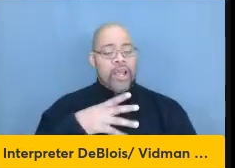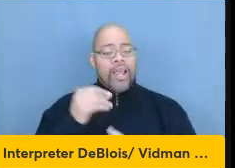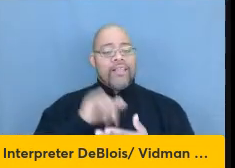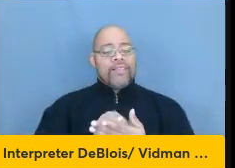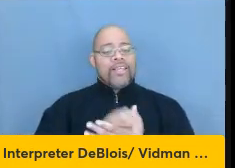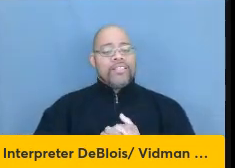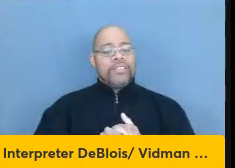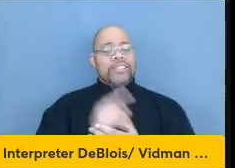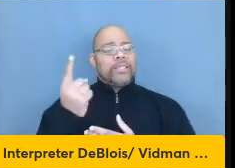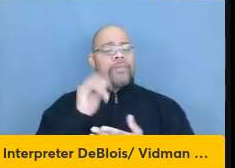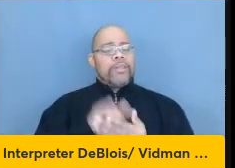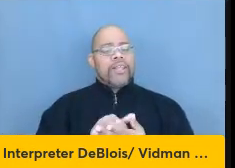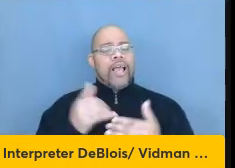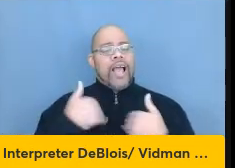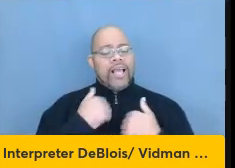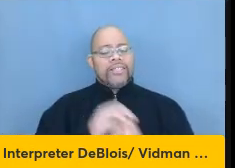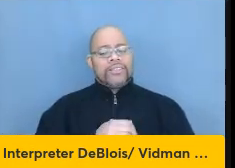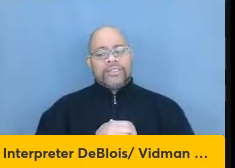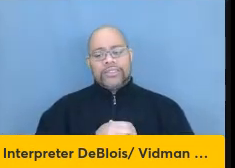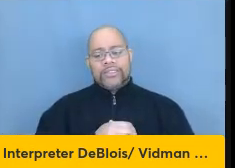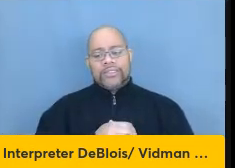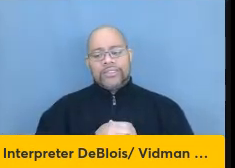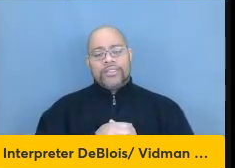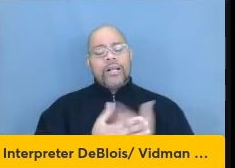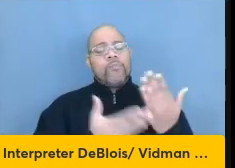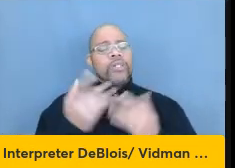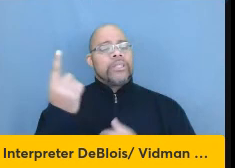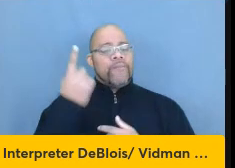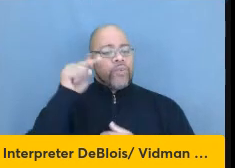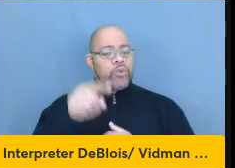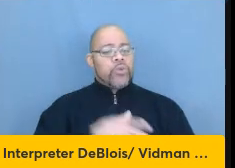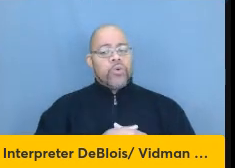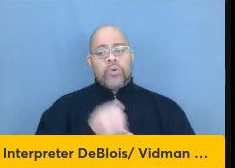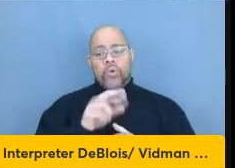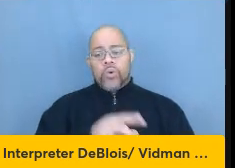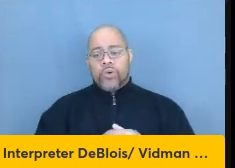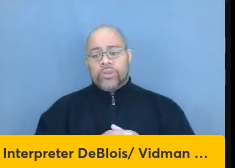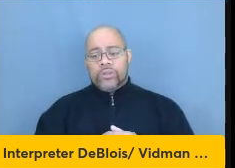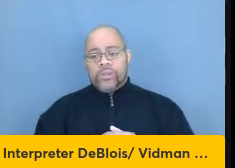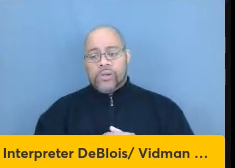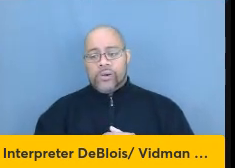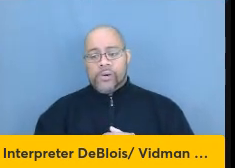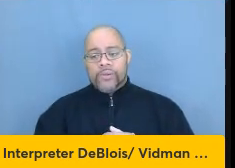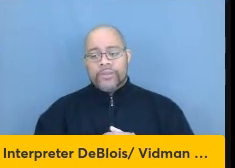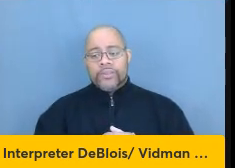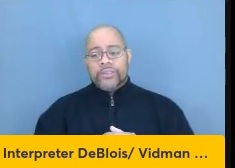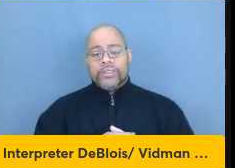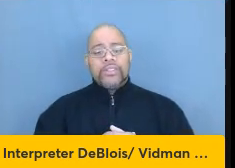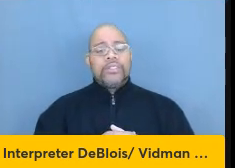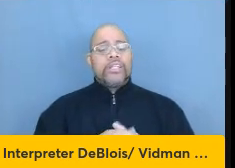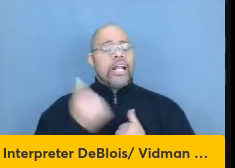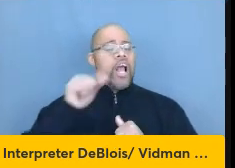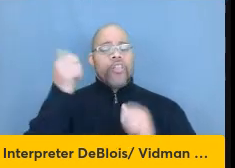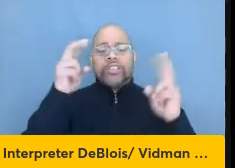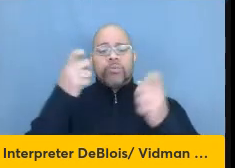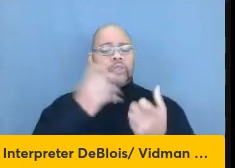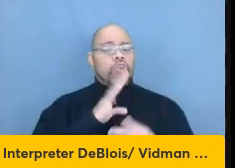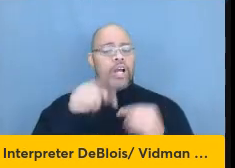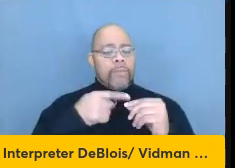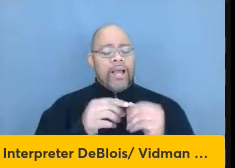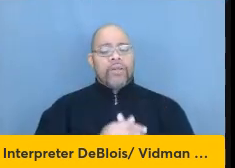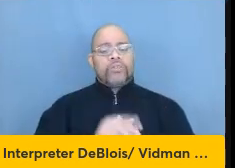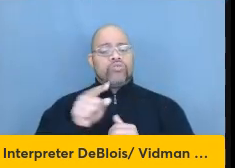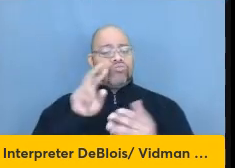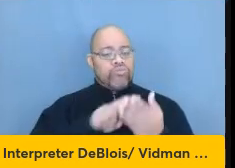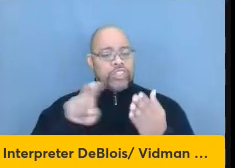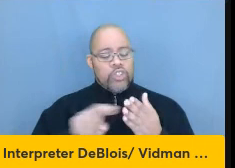something that has brought something for you or any other subject that you want to talk about your research. You can ask